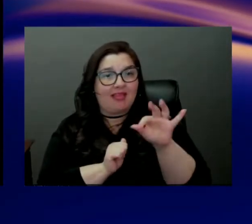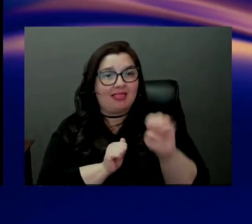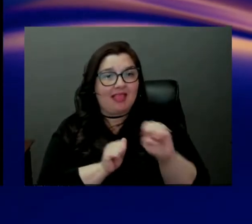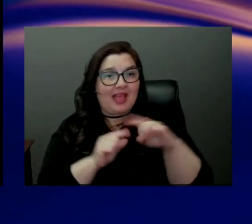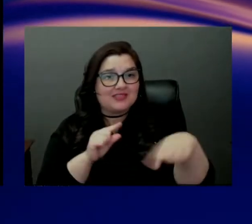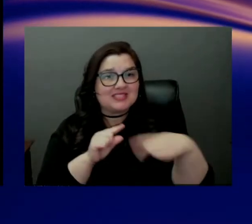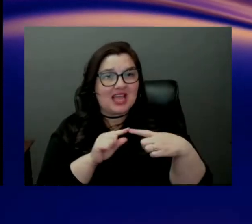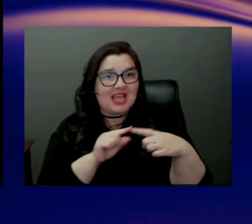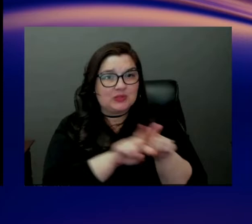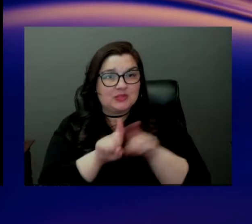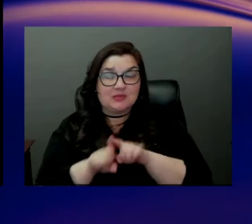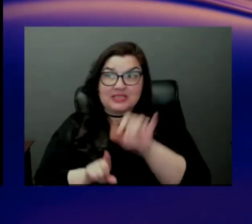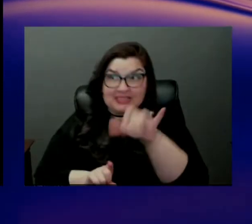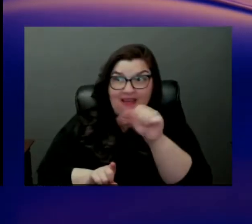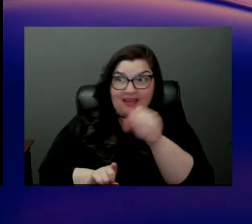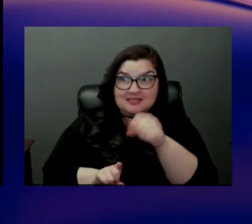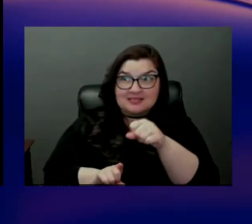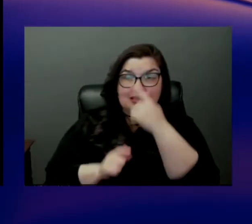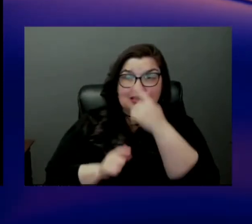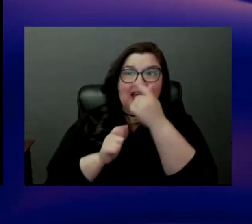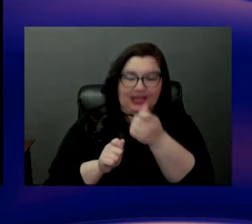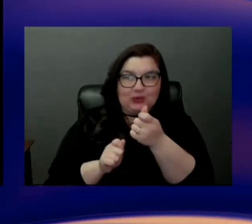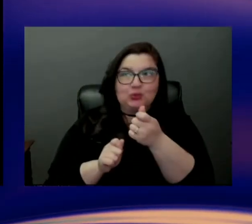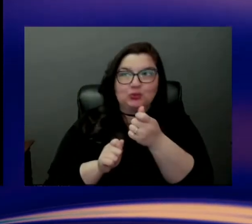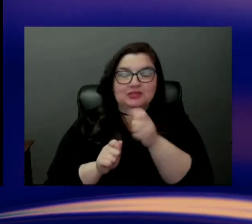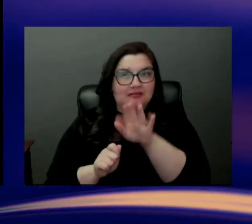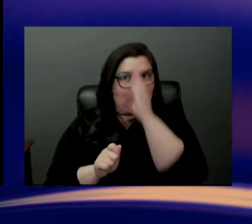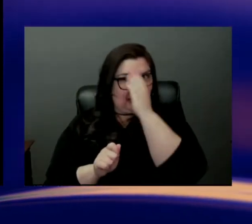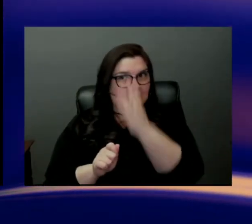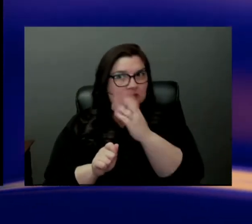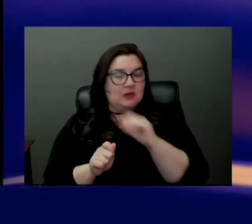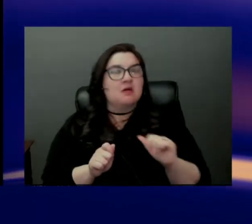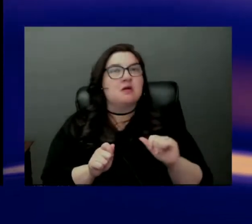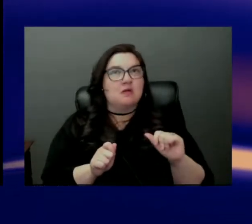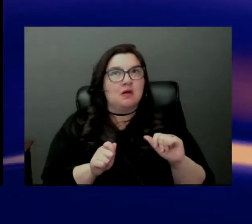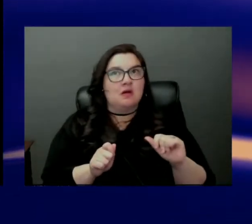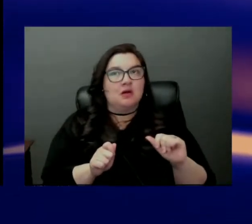So you can't necessarily not do the things that you do in Windows.